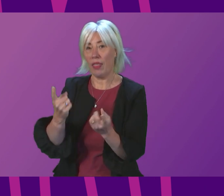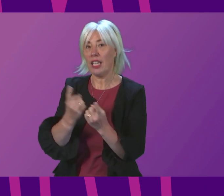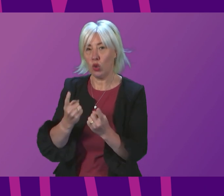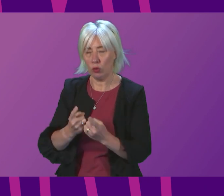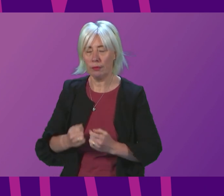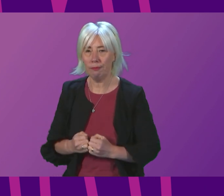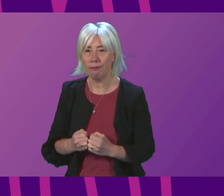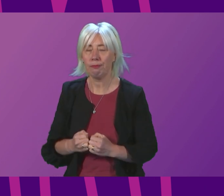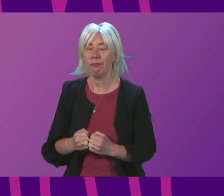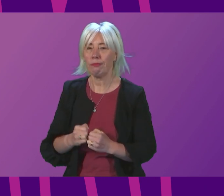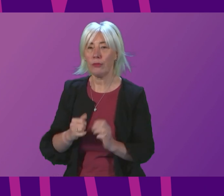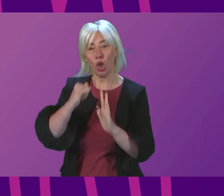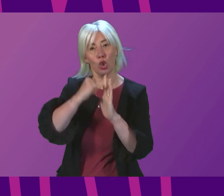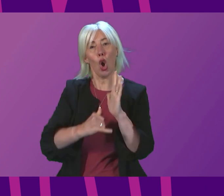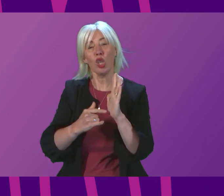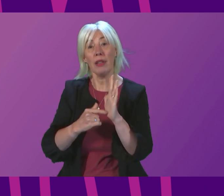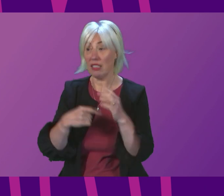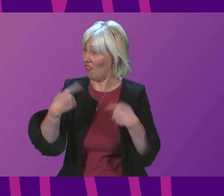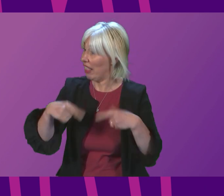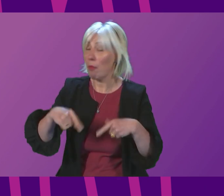As I said, the documents are available in the public domain.